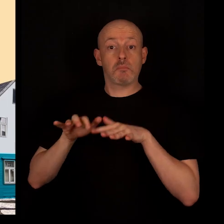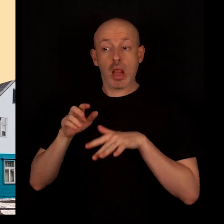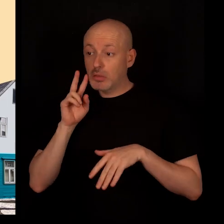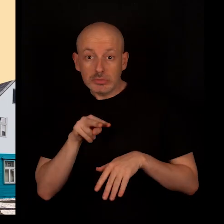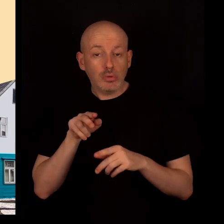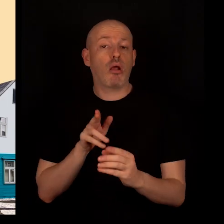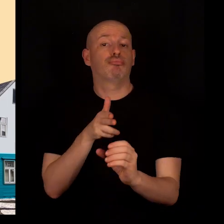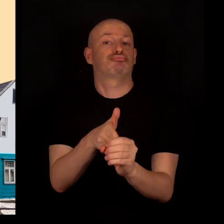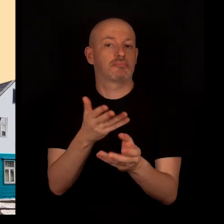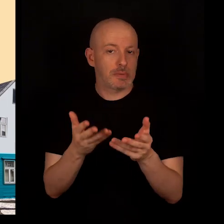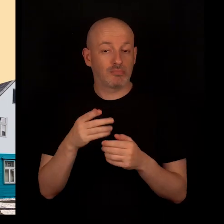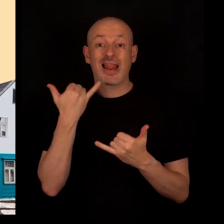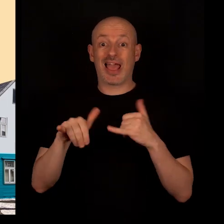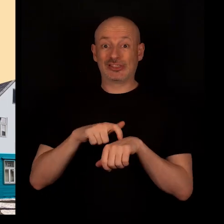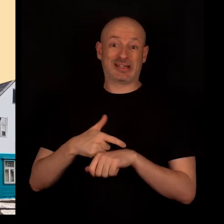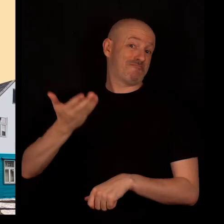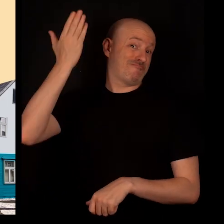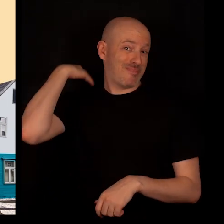who follow us on our social media, will join.